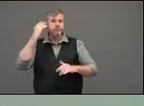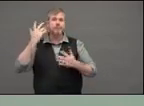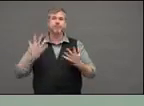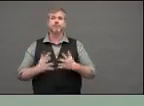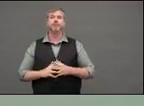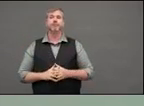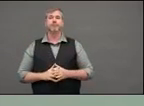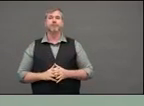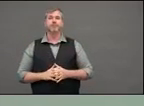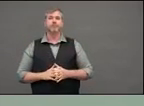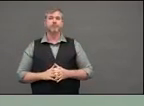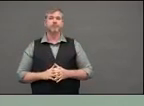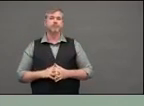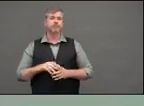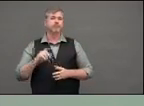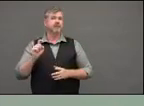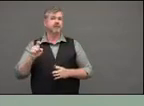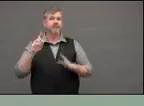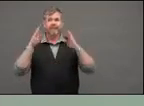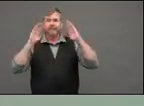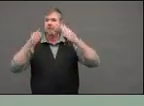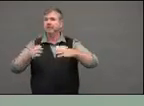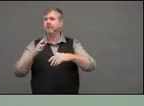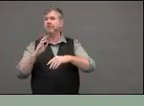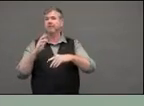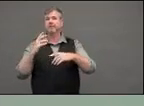okay maybe today you know the backyard is my gym